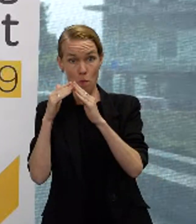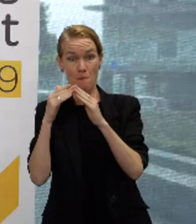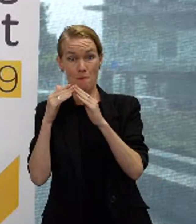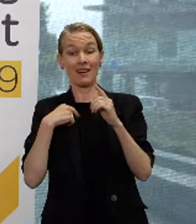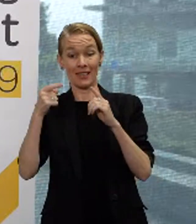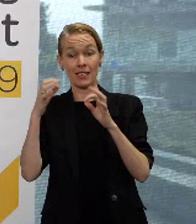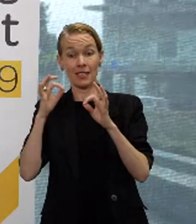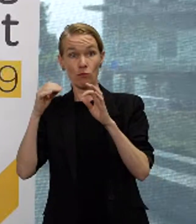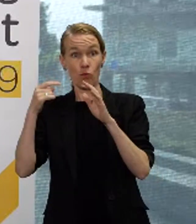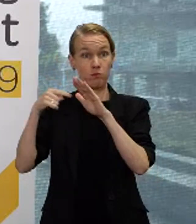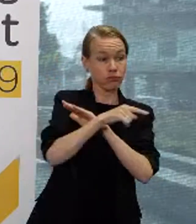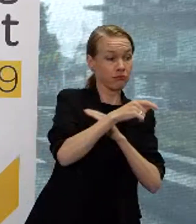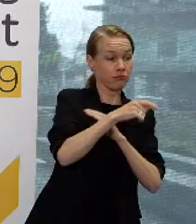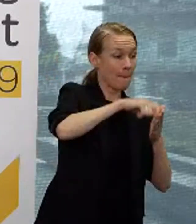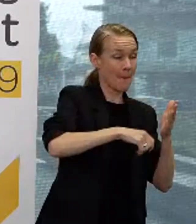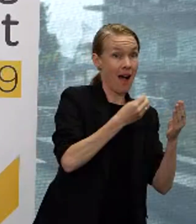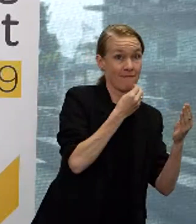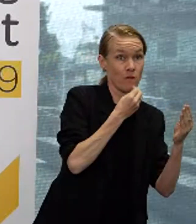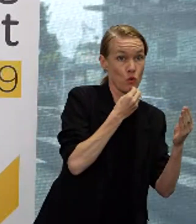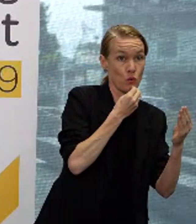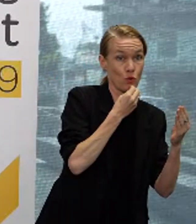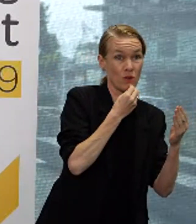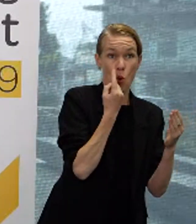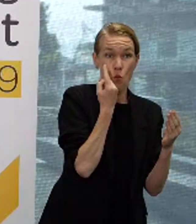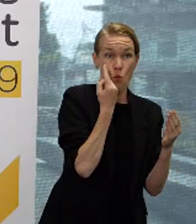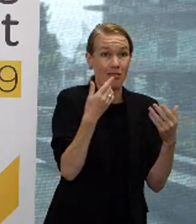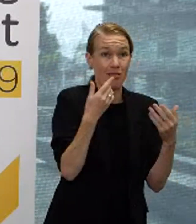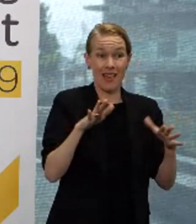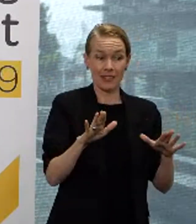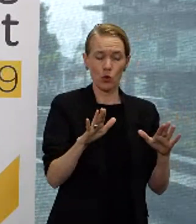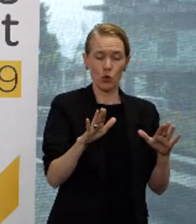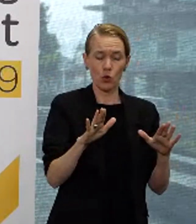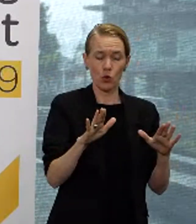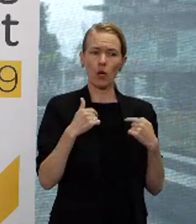the importance of people using the NZ COVID Tracer